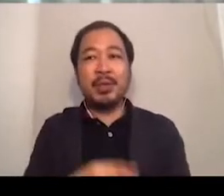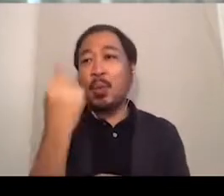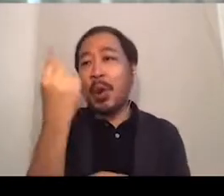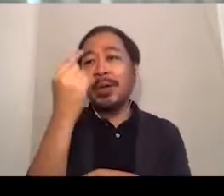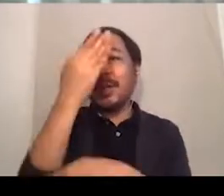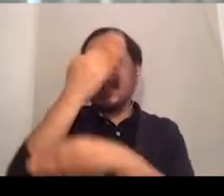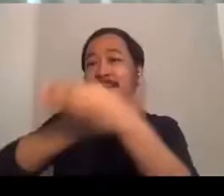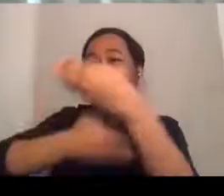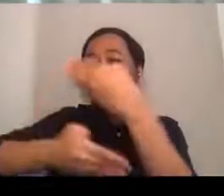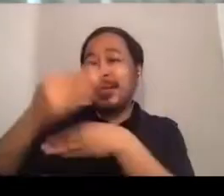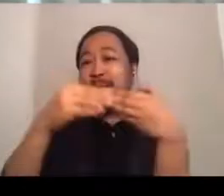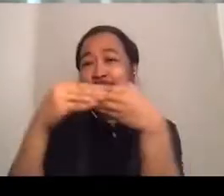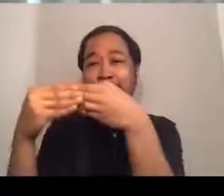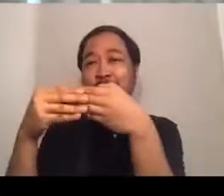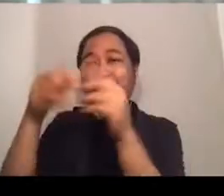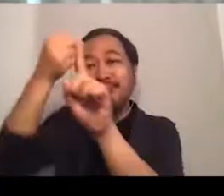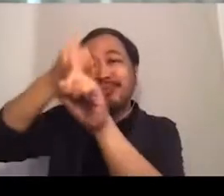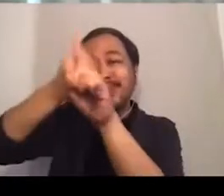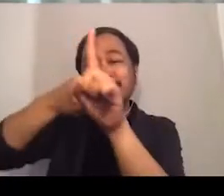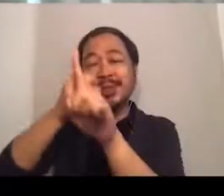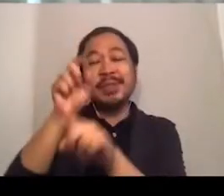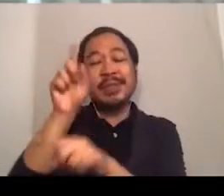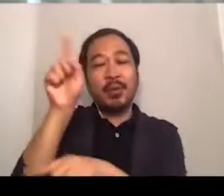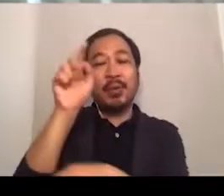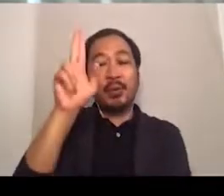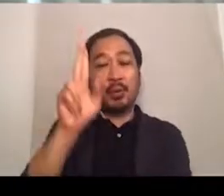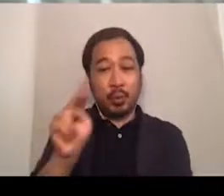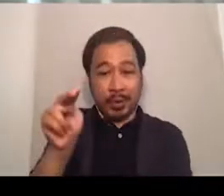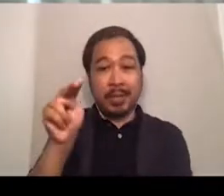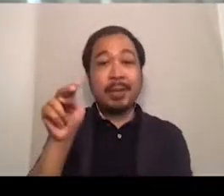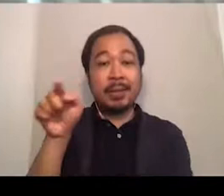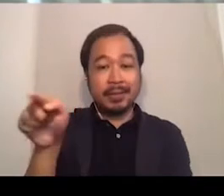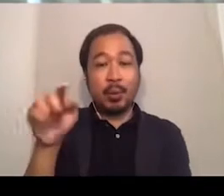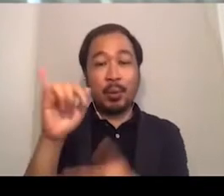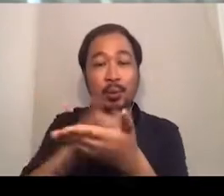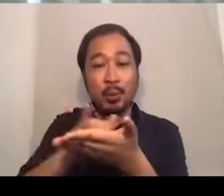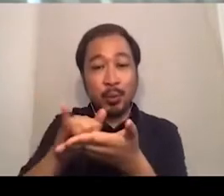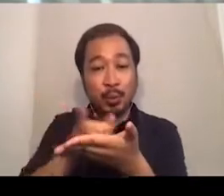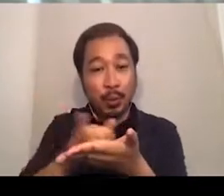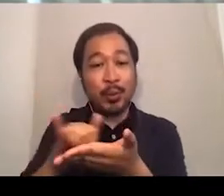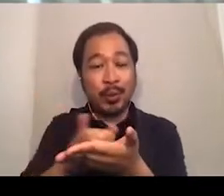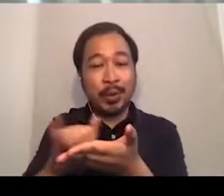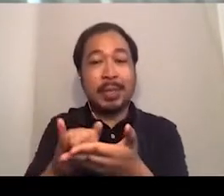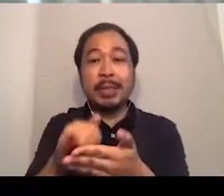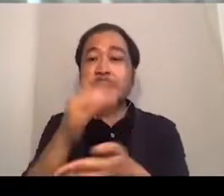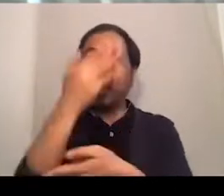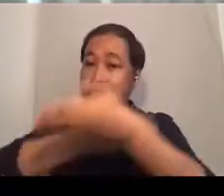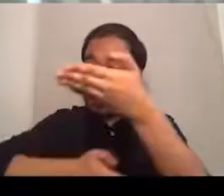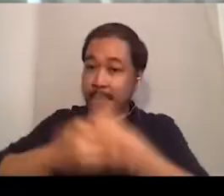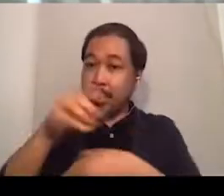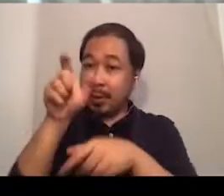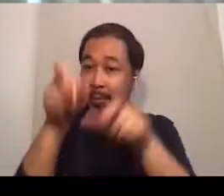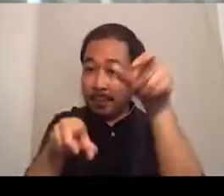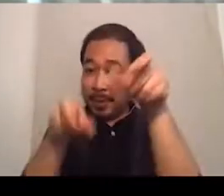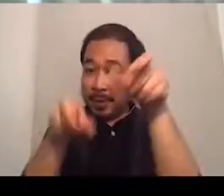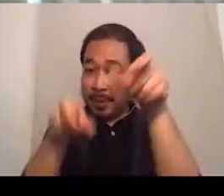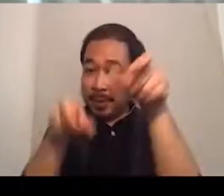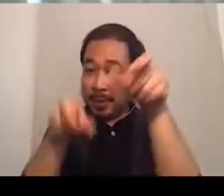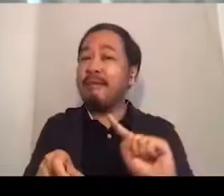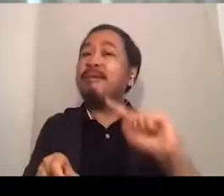The COVID-19 exacerbates such exclusion even more.